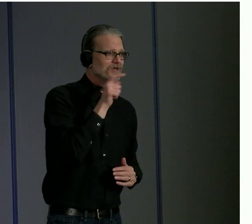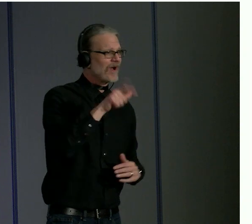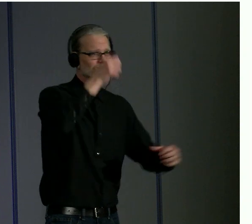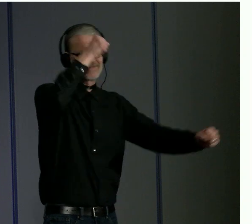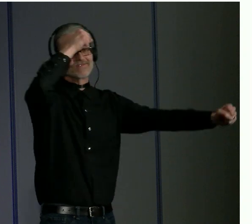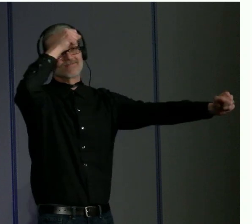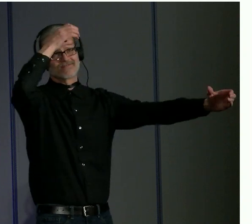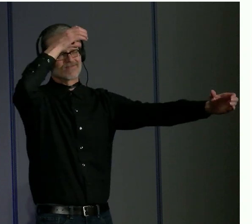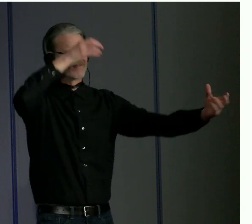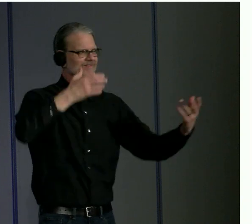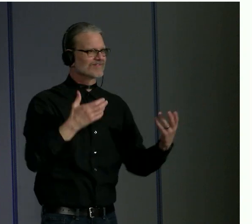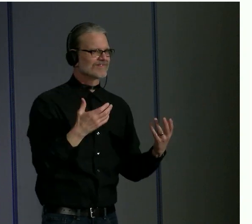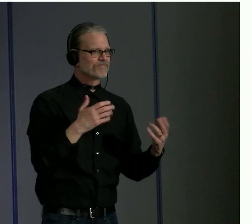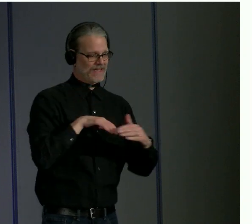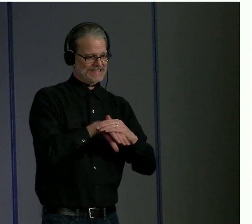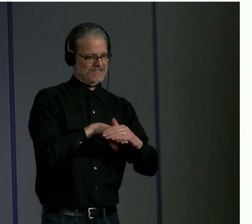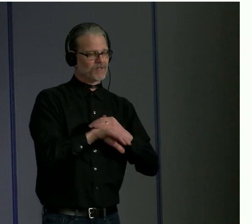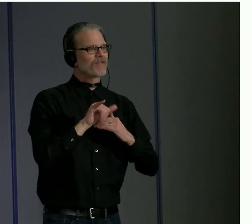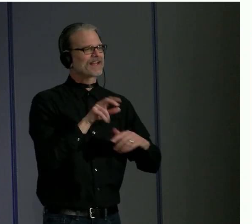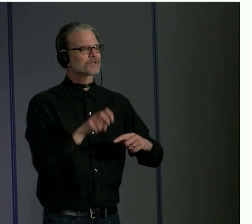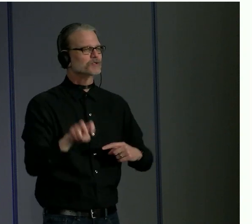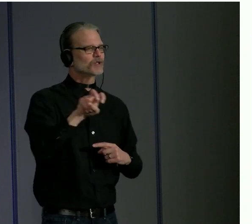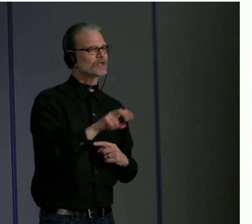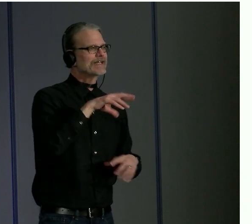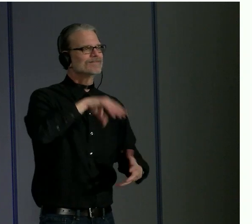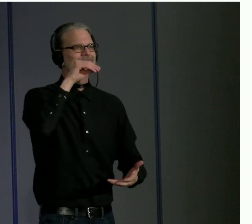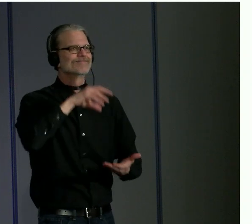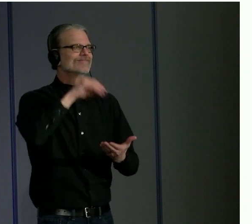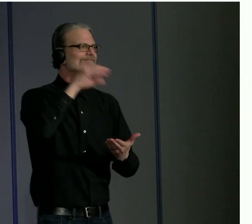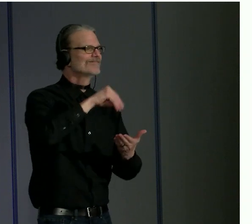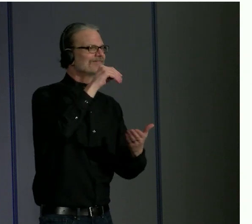is a journey and I hope you'll take me along for the ride. Thank you very much.